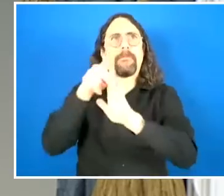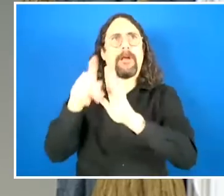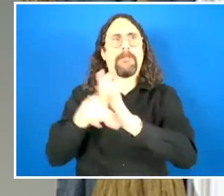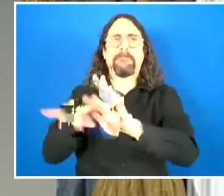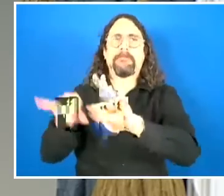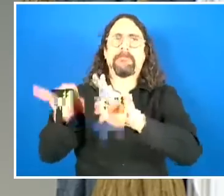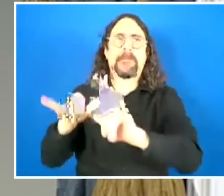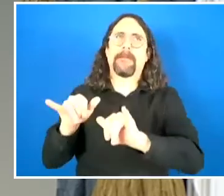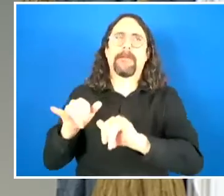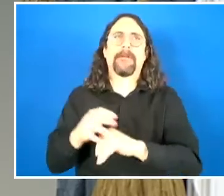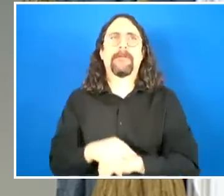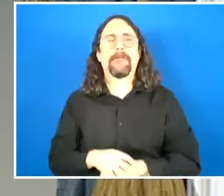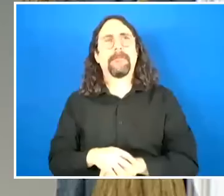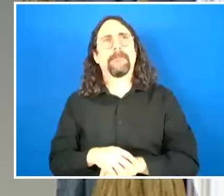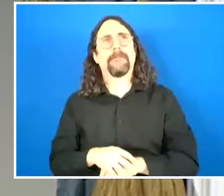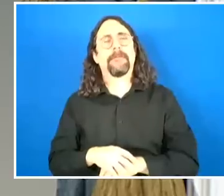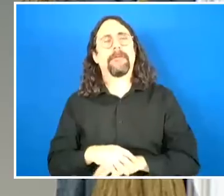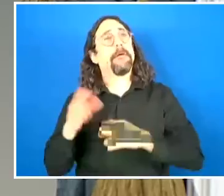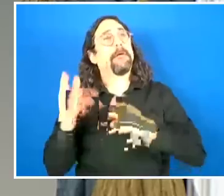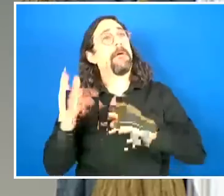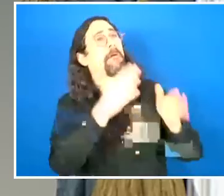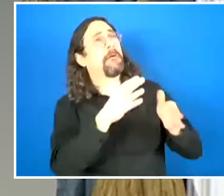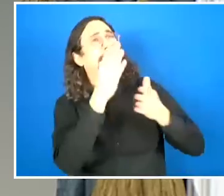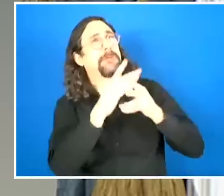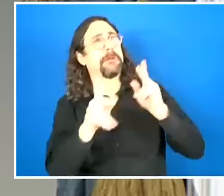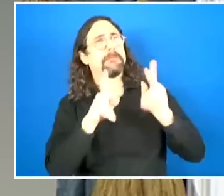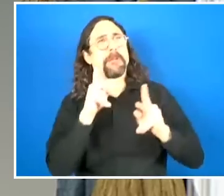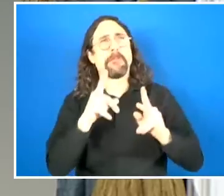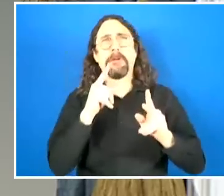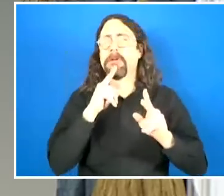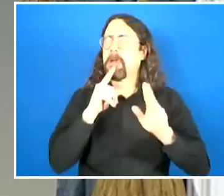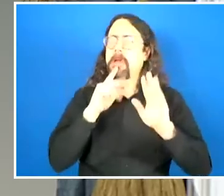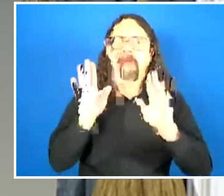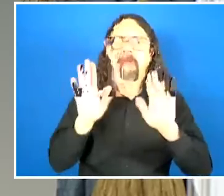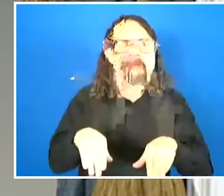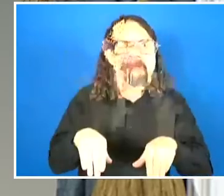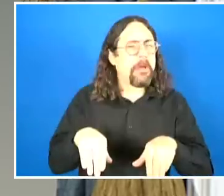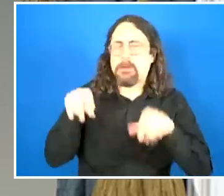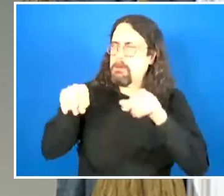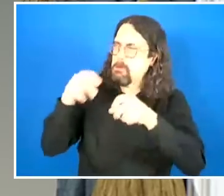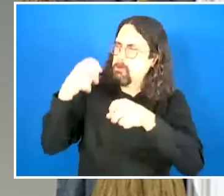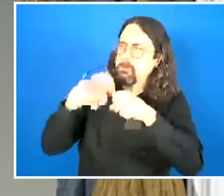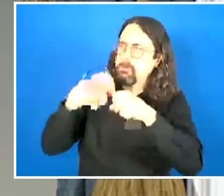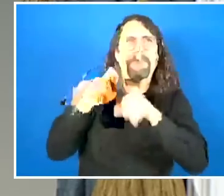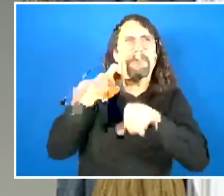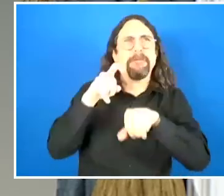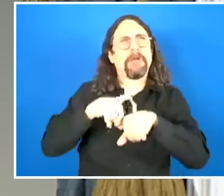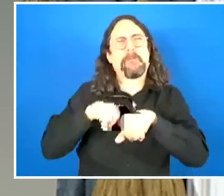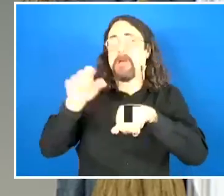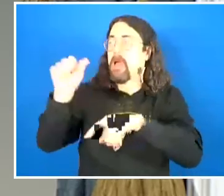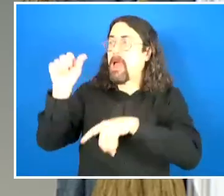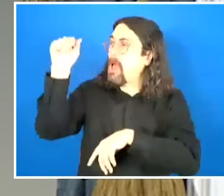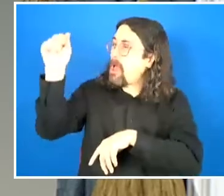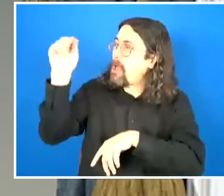EVERYBODY PASSES, EVERYBODY GETS AN A, EVERYBODY JUST MOVES FORWARD AND